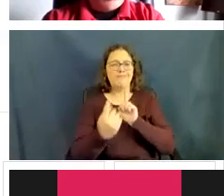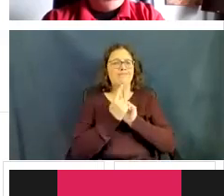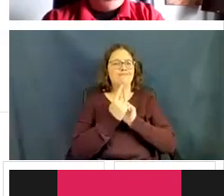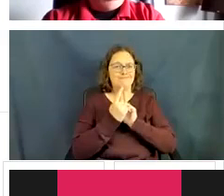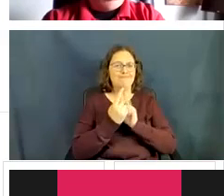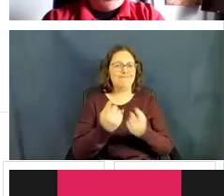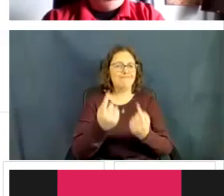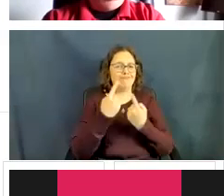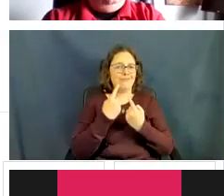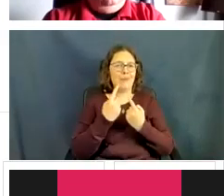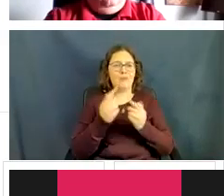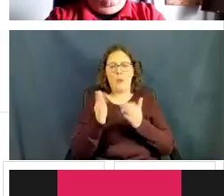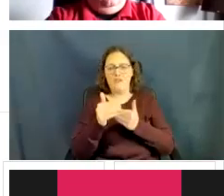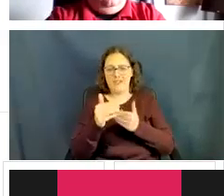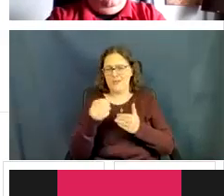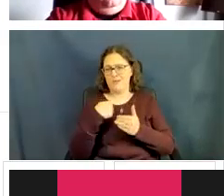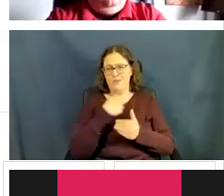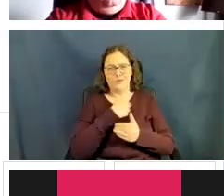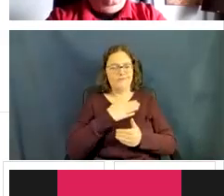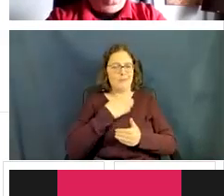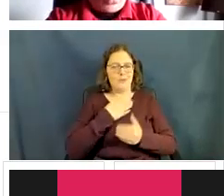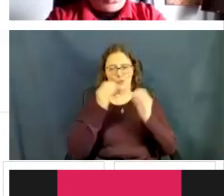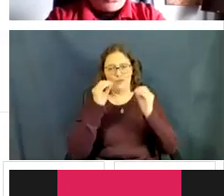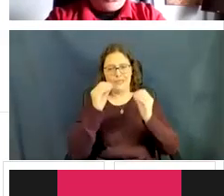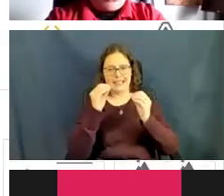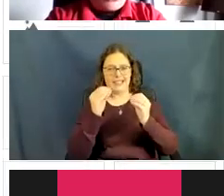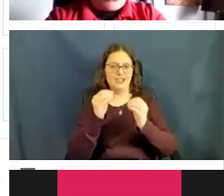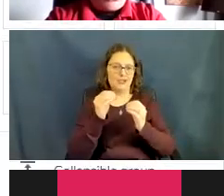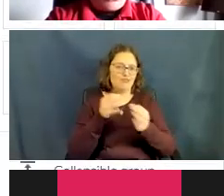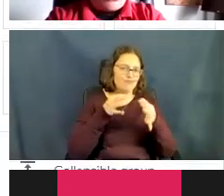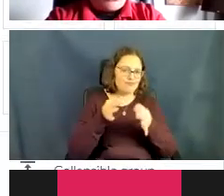Although this has Tyler's information, that's who I used